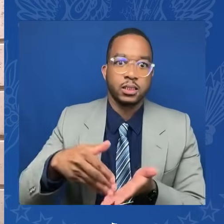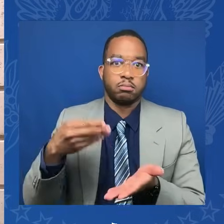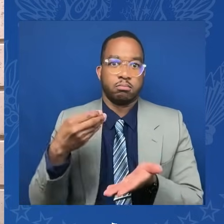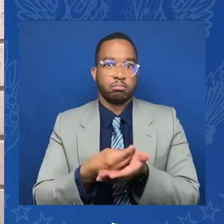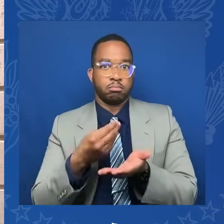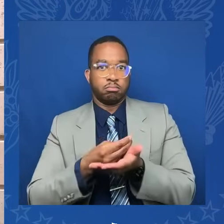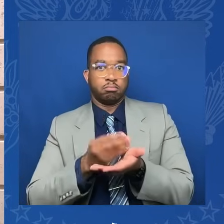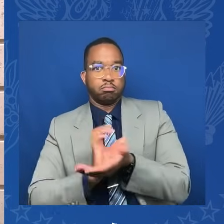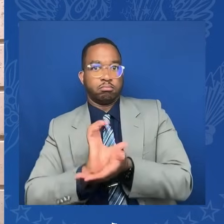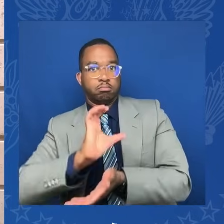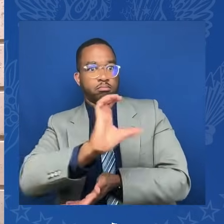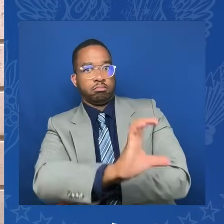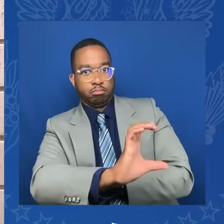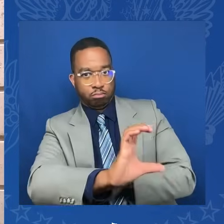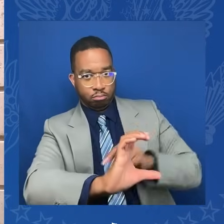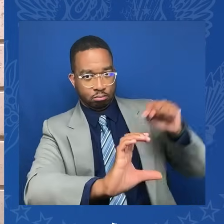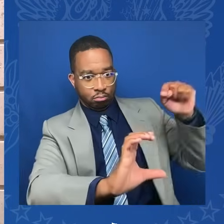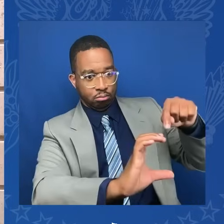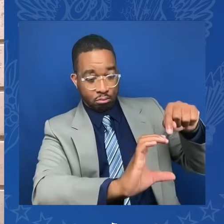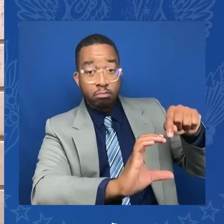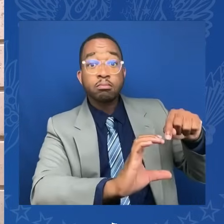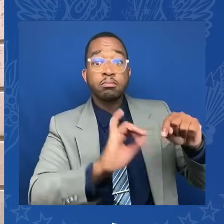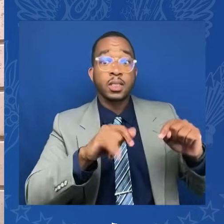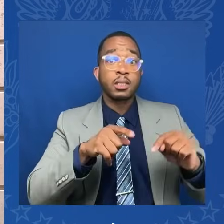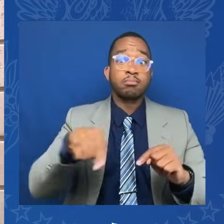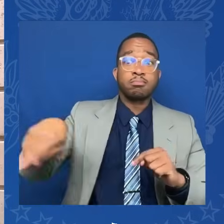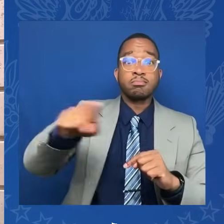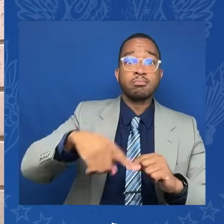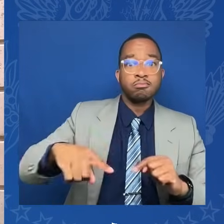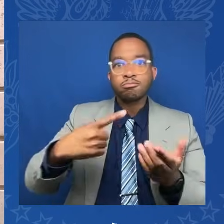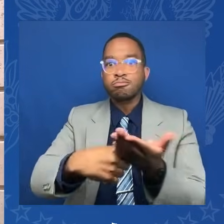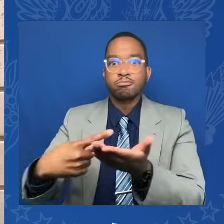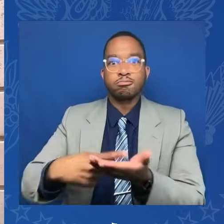This will be a critical stage as well. And, of course, the NATO Summit in Washington, D.C.